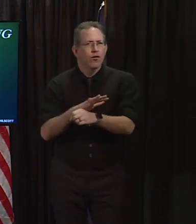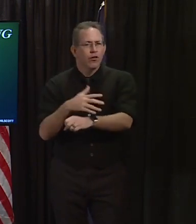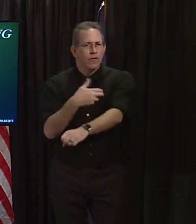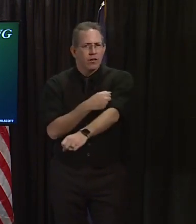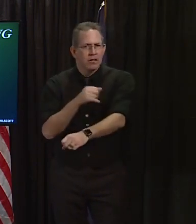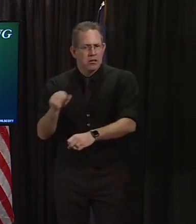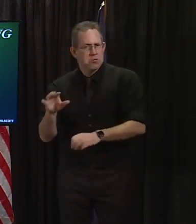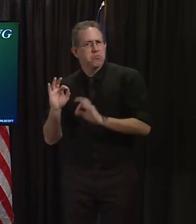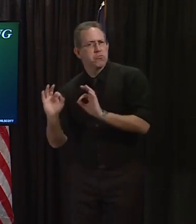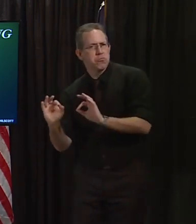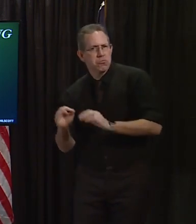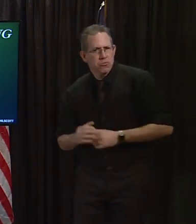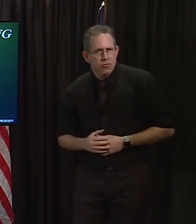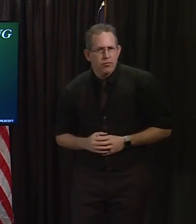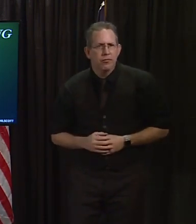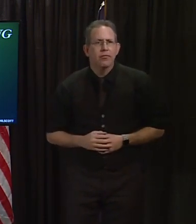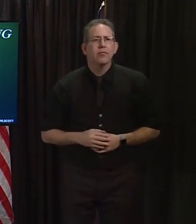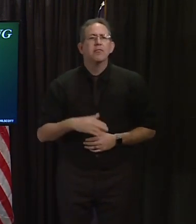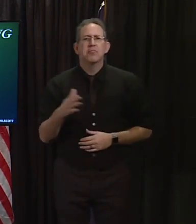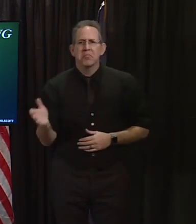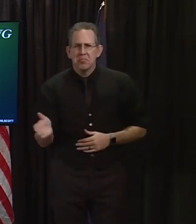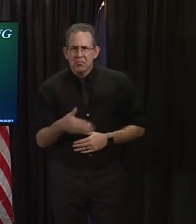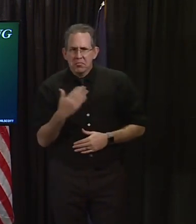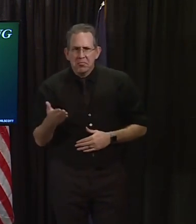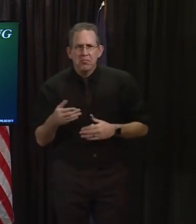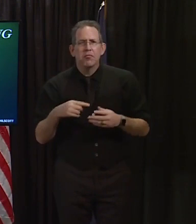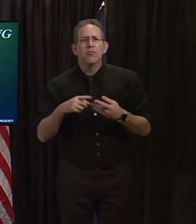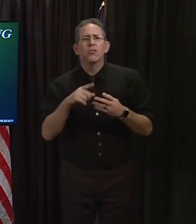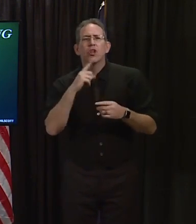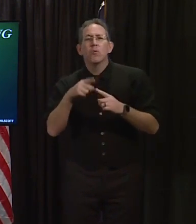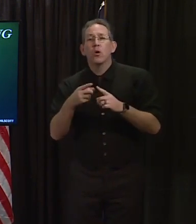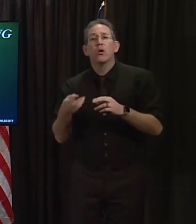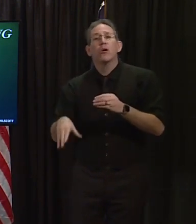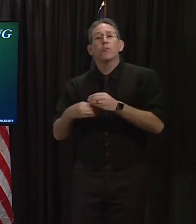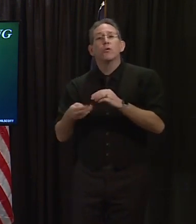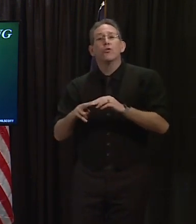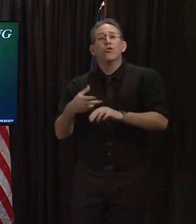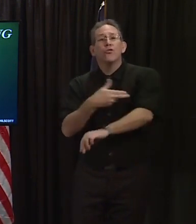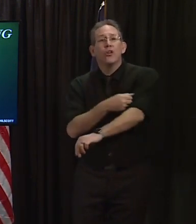turning specifically to boosters. Over the past week, boosters have been